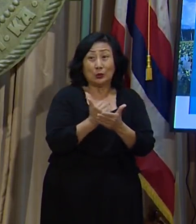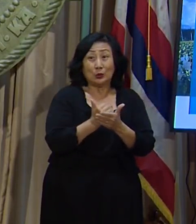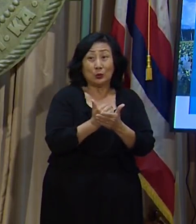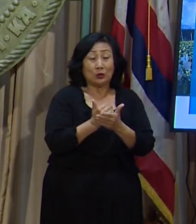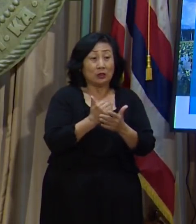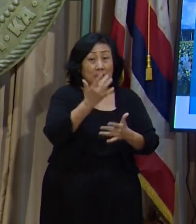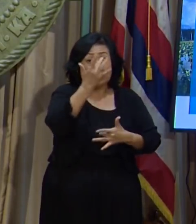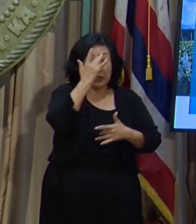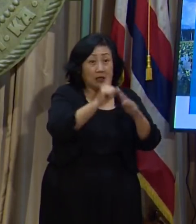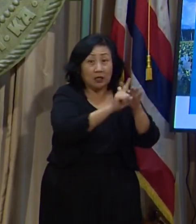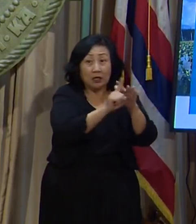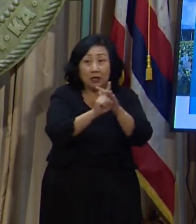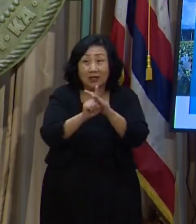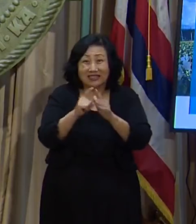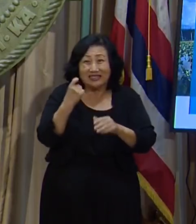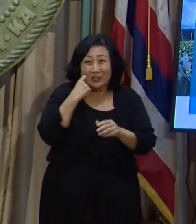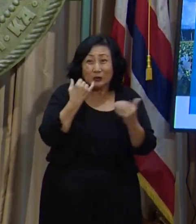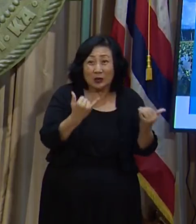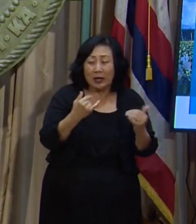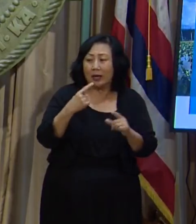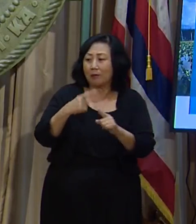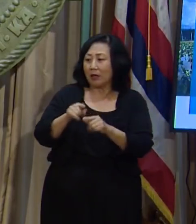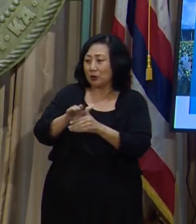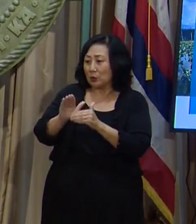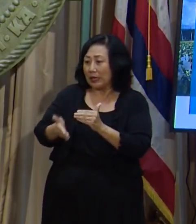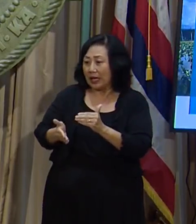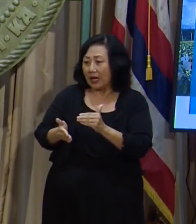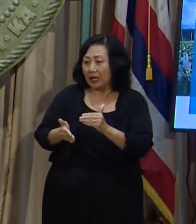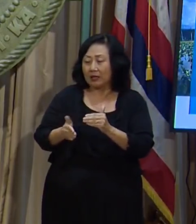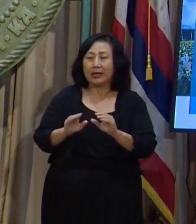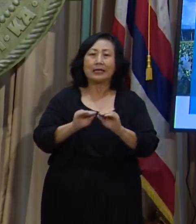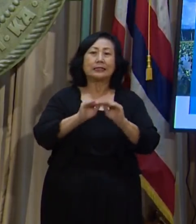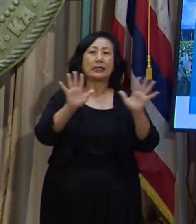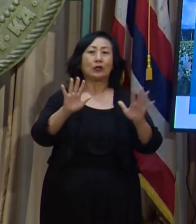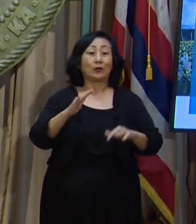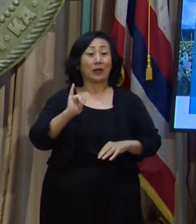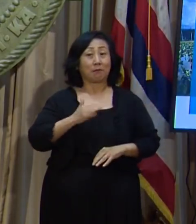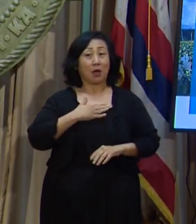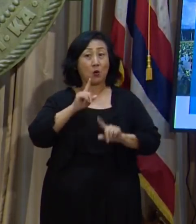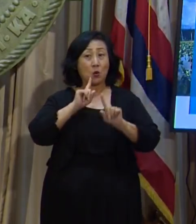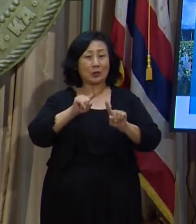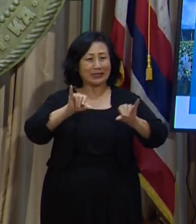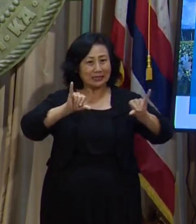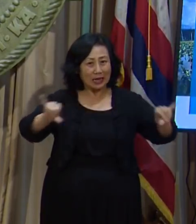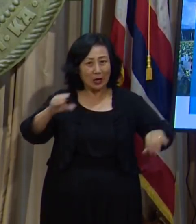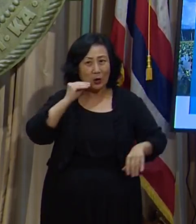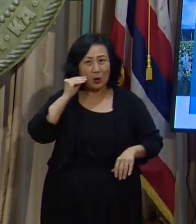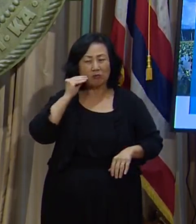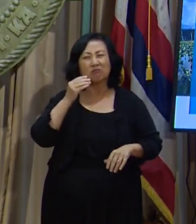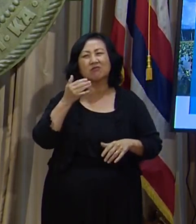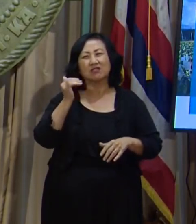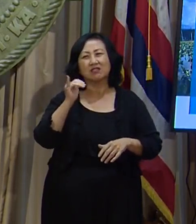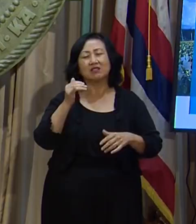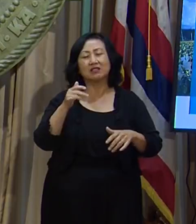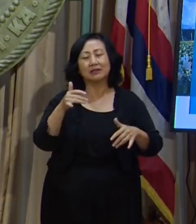SERIOUSNESS OF THIS CRISIS. , AND ALONG WITH THE NEW CASES REPORTED TODAY AND OVER THE